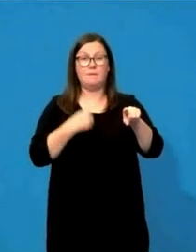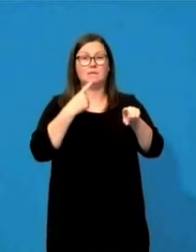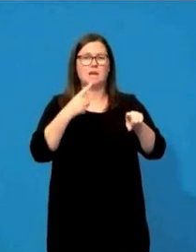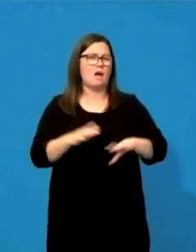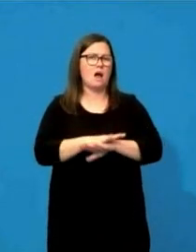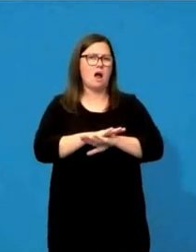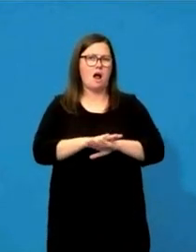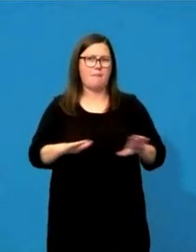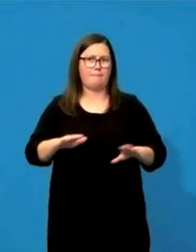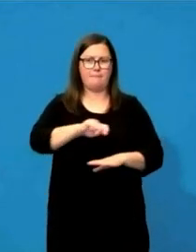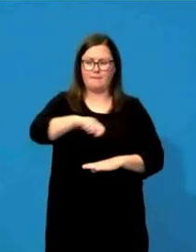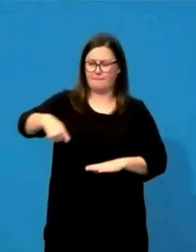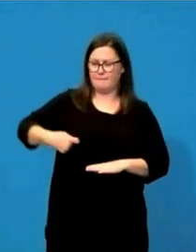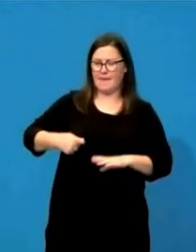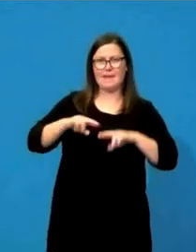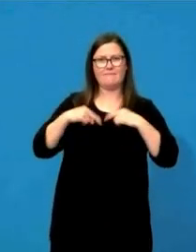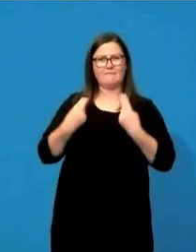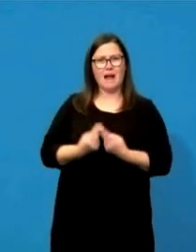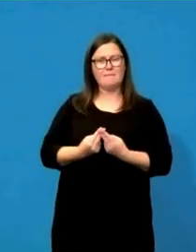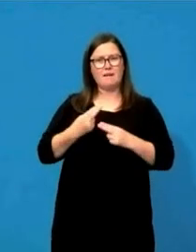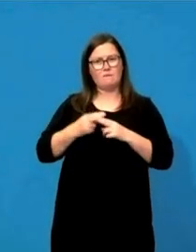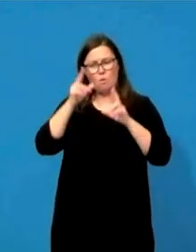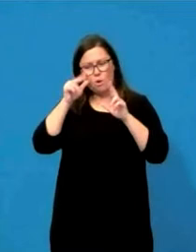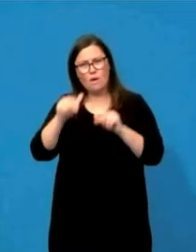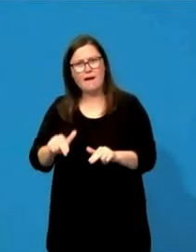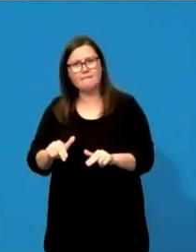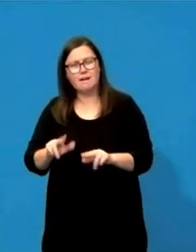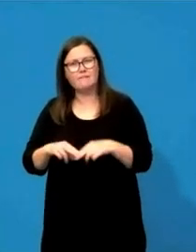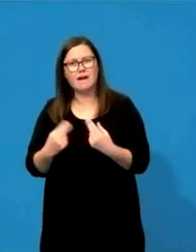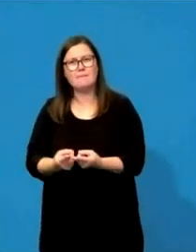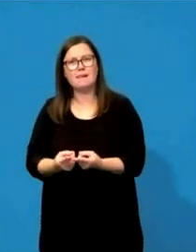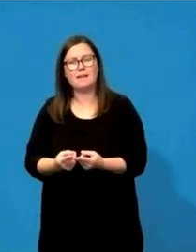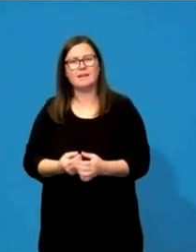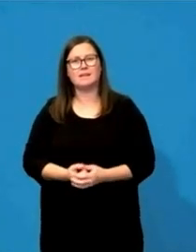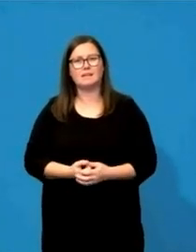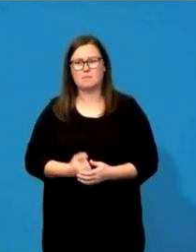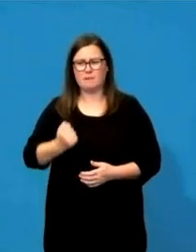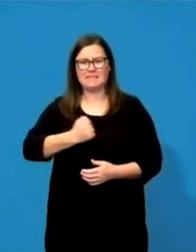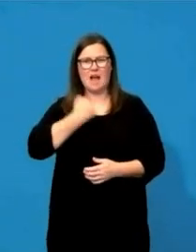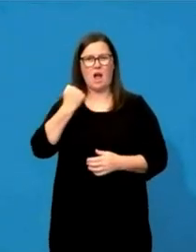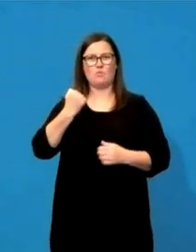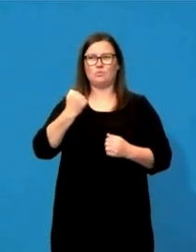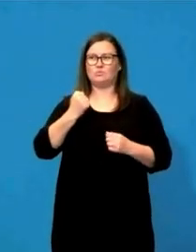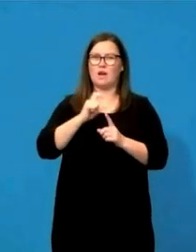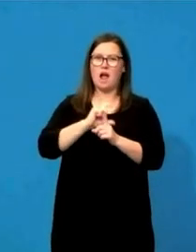work for them. And when we are talking about a cultural system, in the Aboriginal culture,